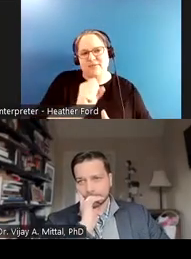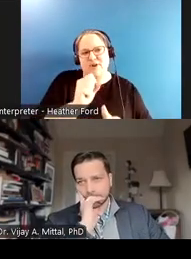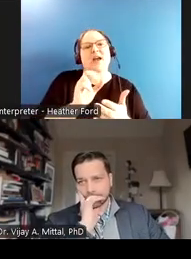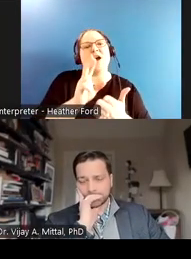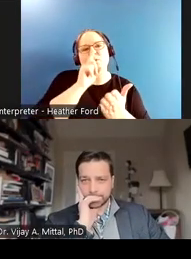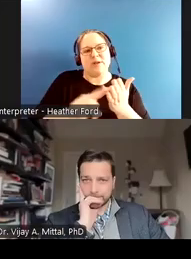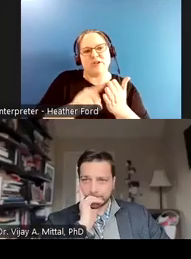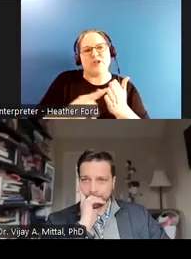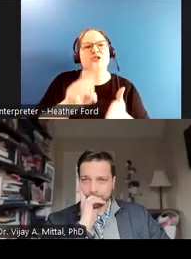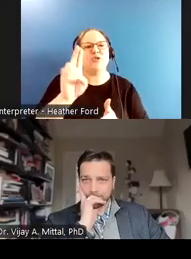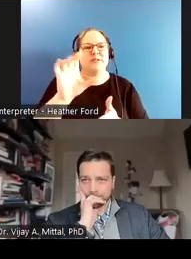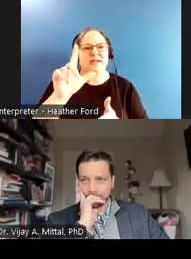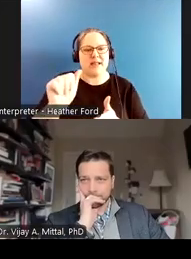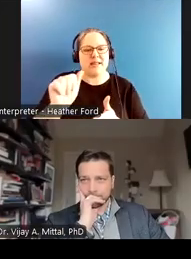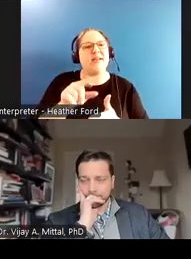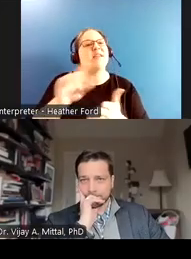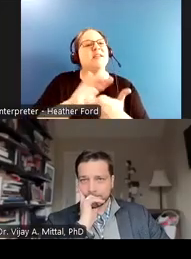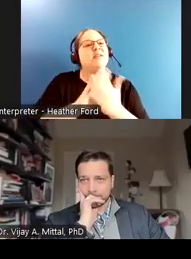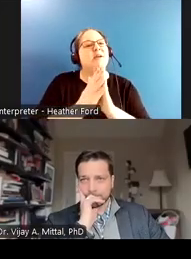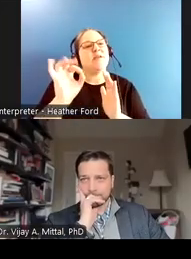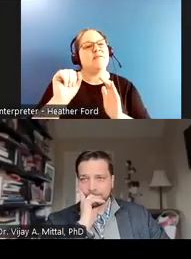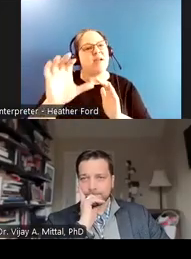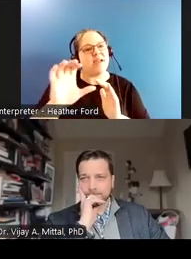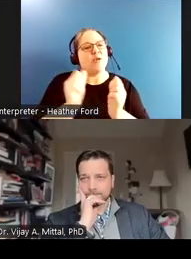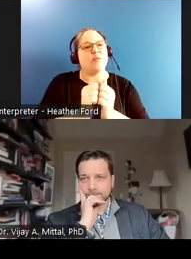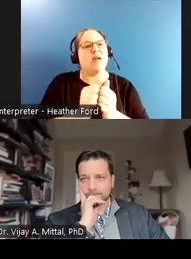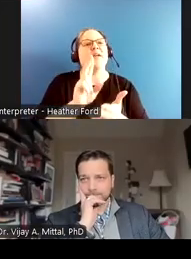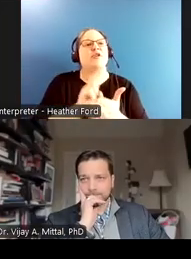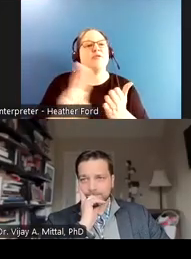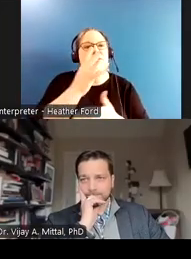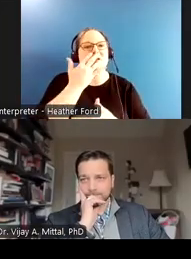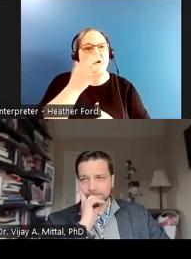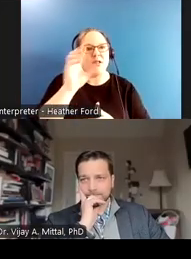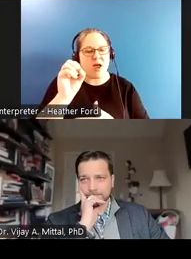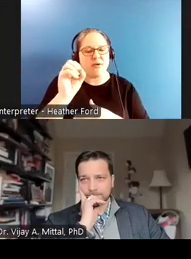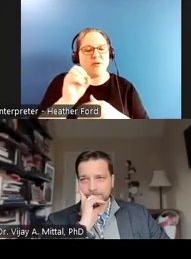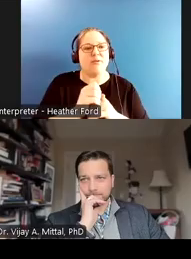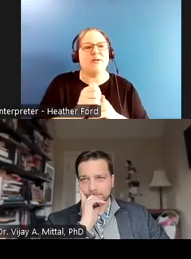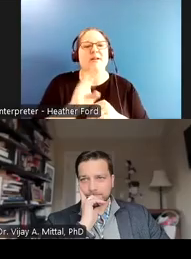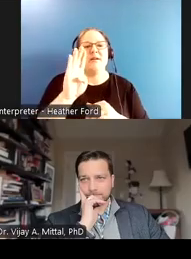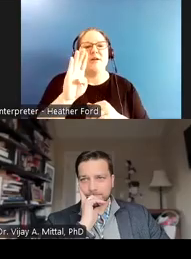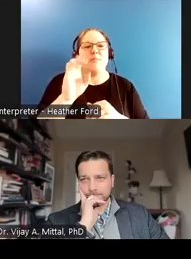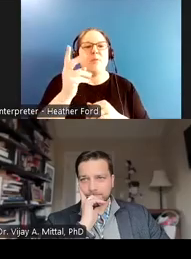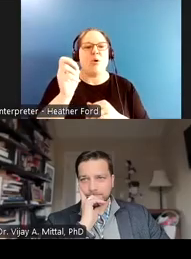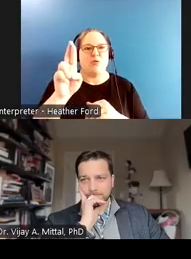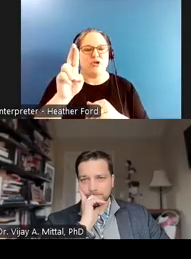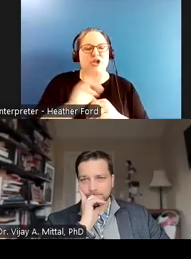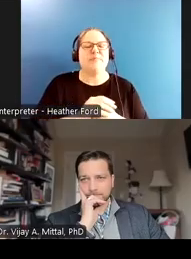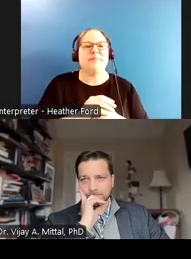He then became a faculty member at University of Colorado at Boulder and um after a few years